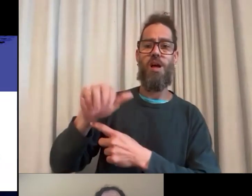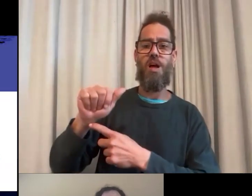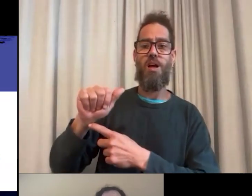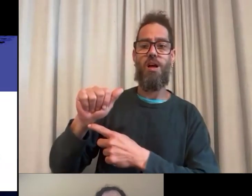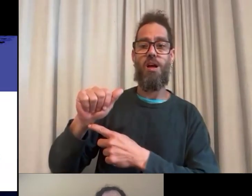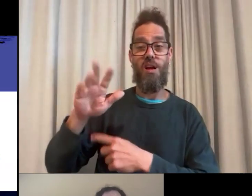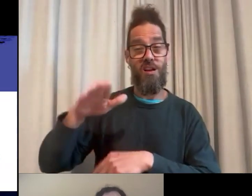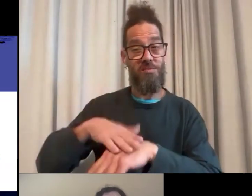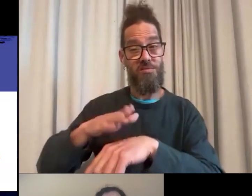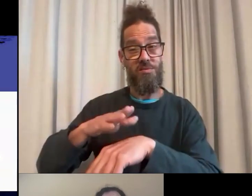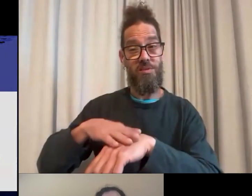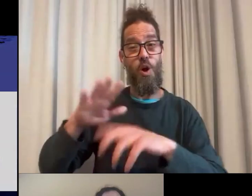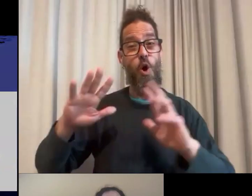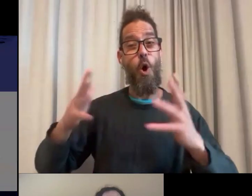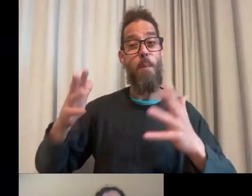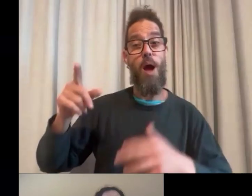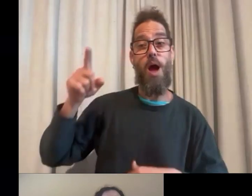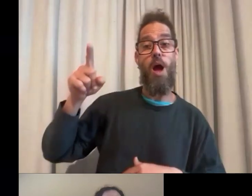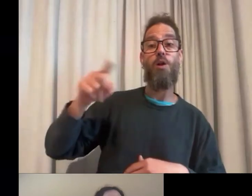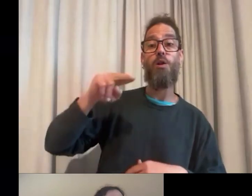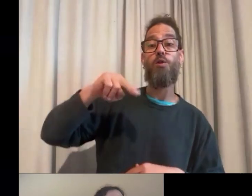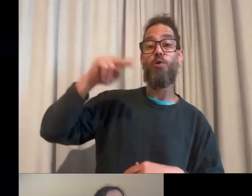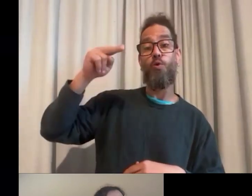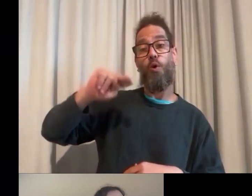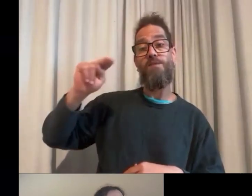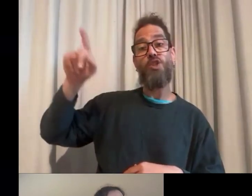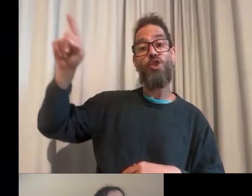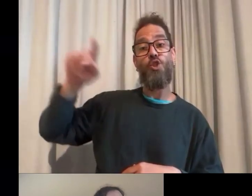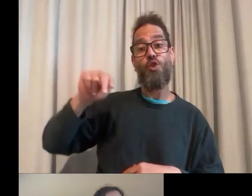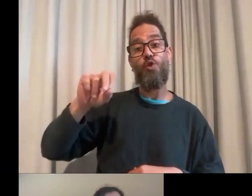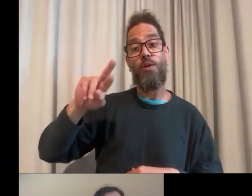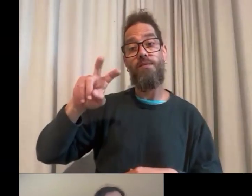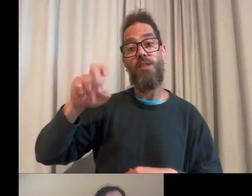And they all call for certain levels of WCAG. And then so the Norwegians looked at what Ontario did.